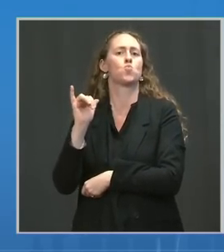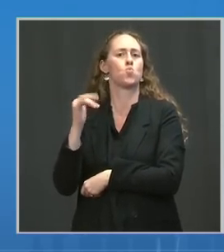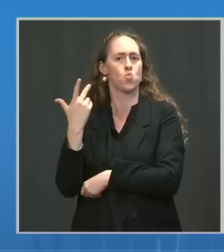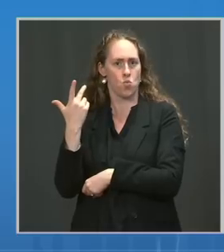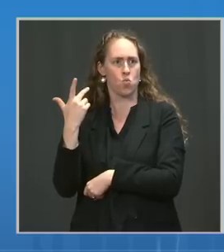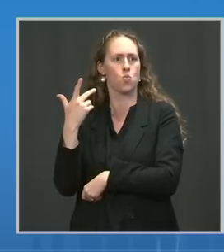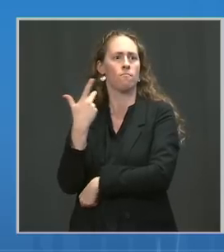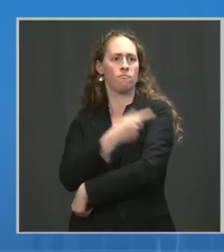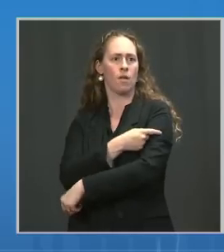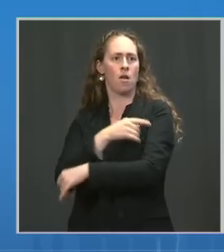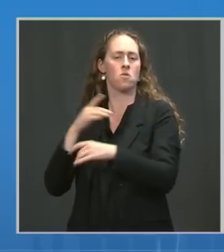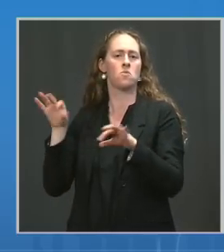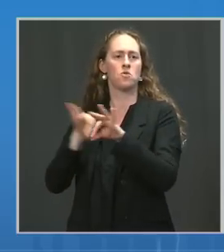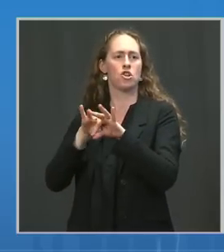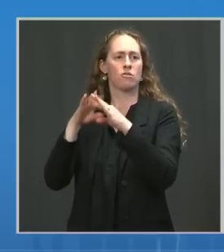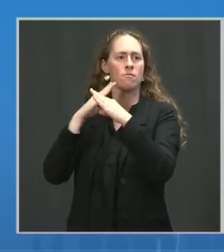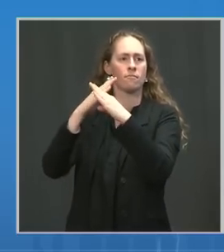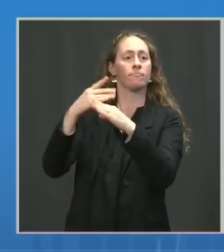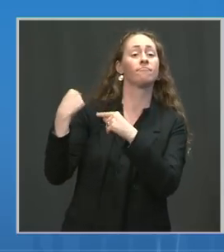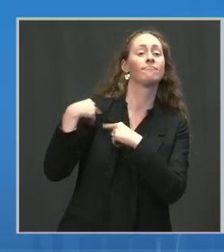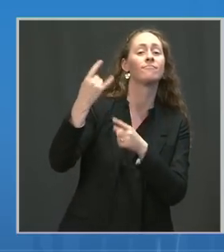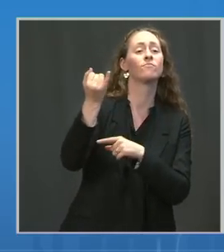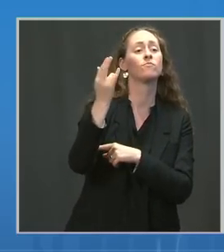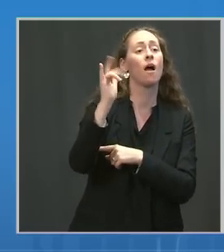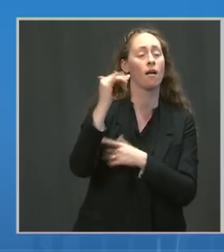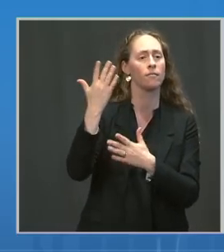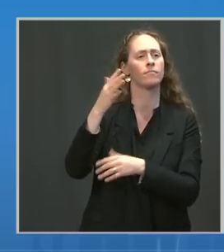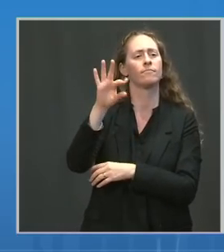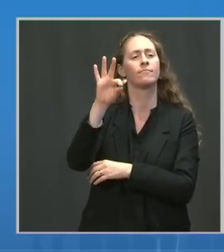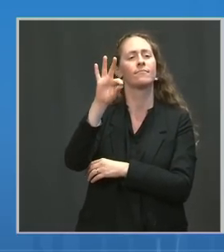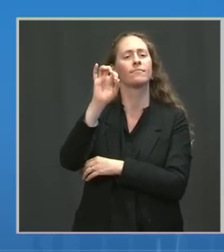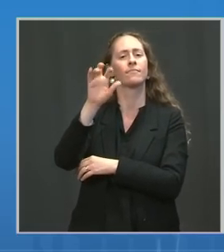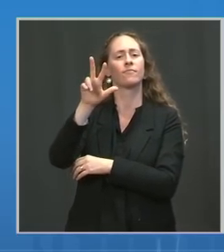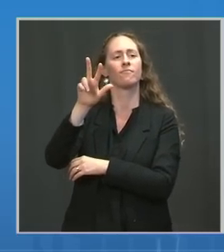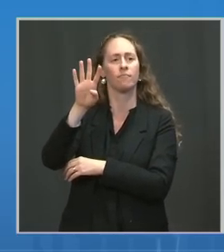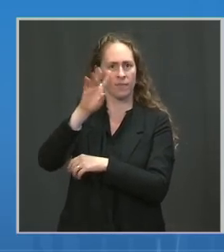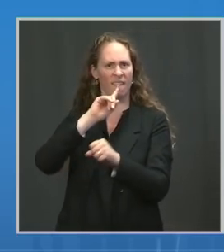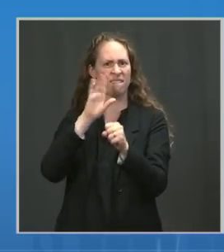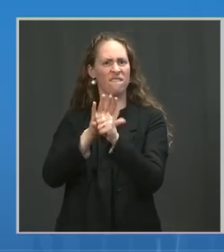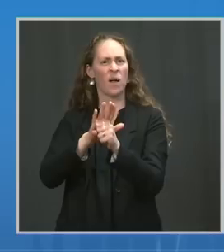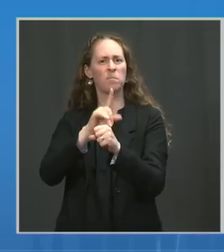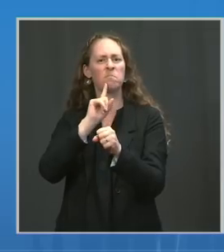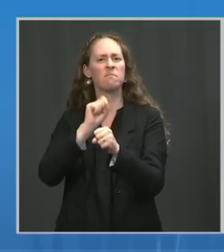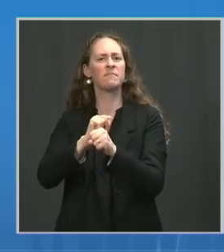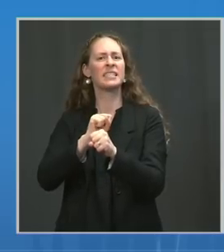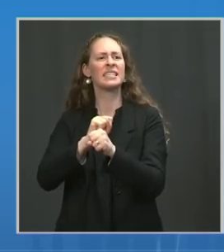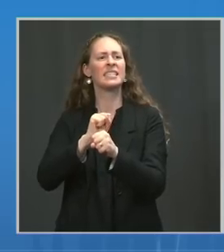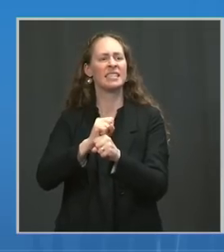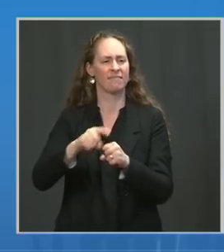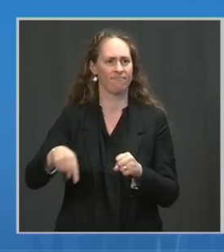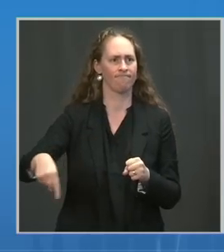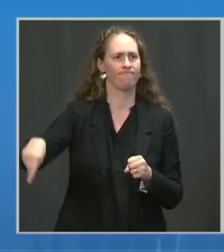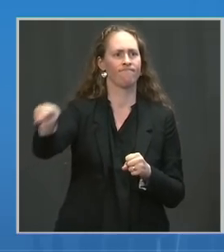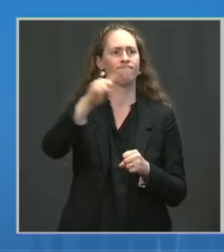there were a total of 934 confirmed cases of COVID-19 linked to the outbreak in Barnstable County.